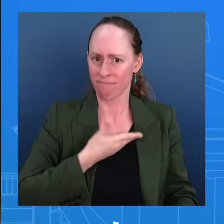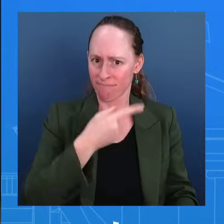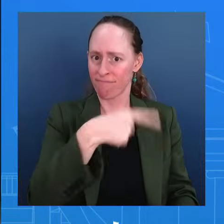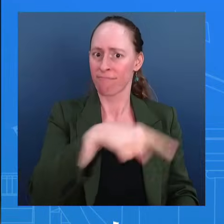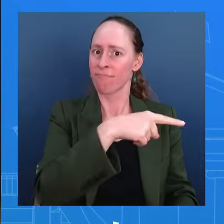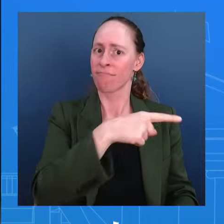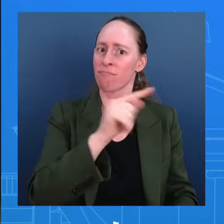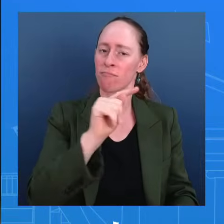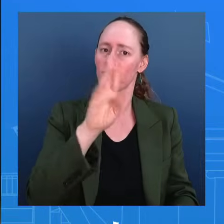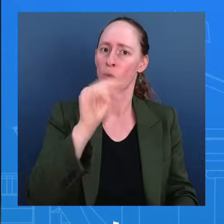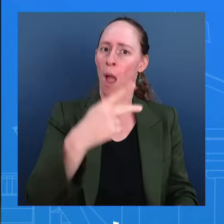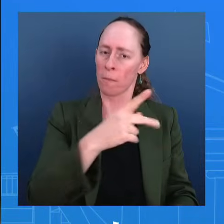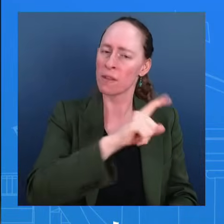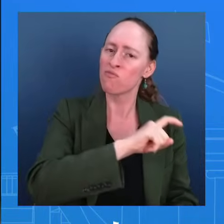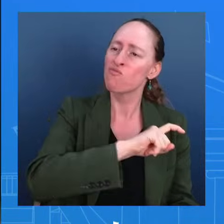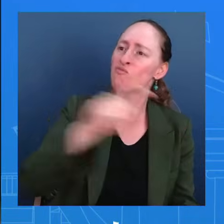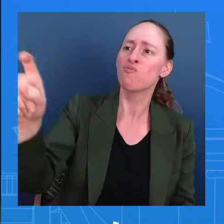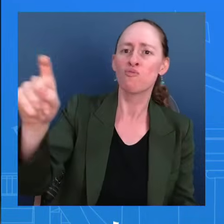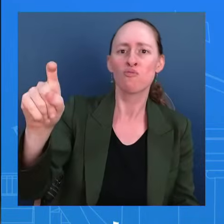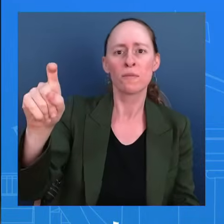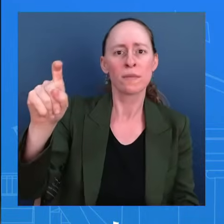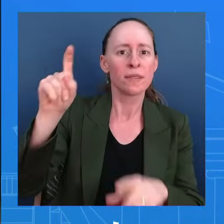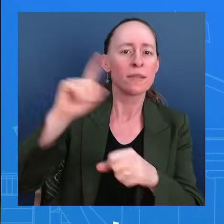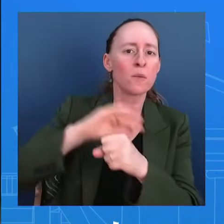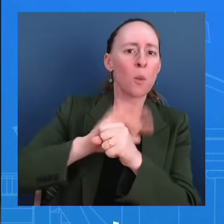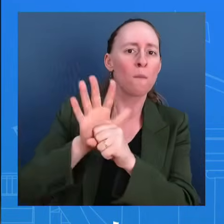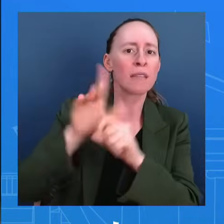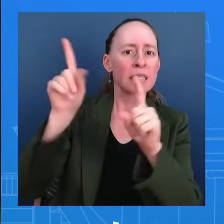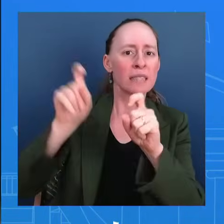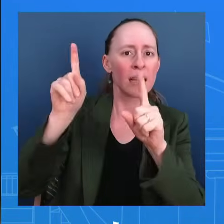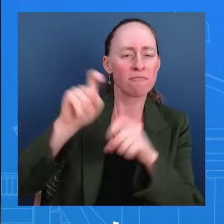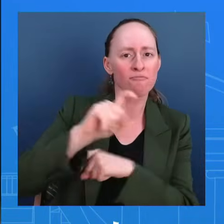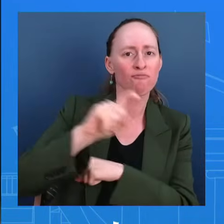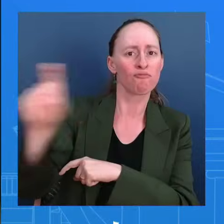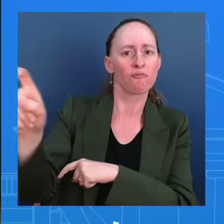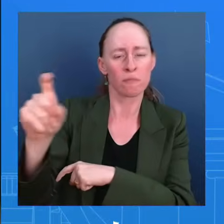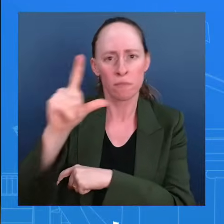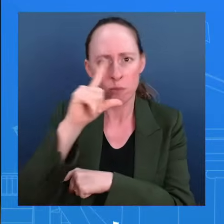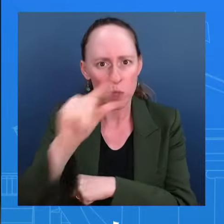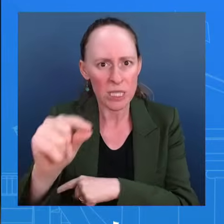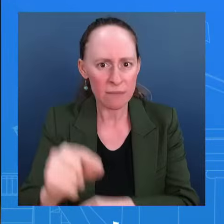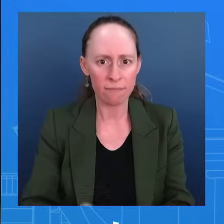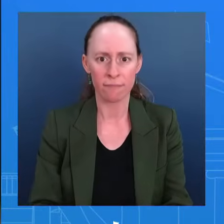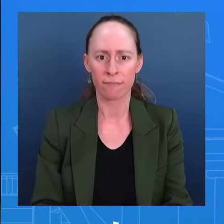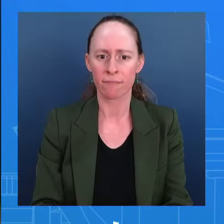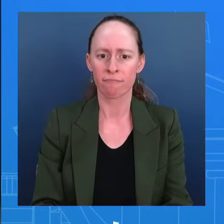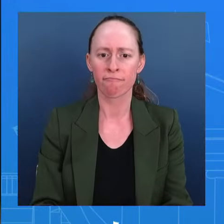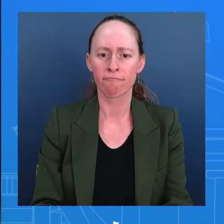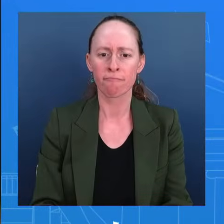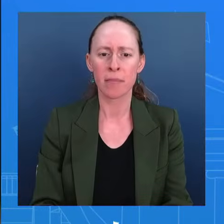The Press: Okay. Ms. Jean-Pierre: -- speak to whatever he -- what he said at that event. I'm not going to say be- -- go beyond that.